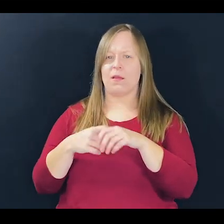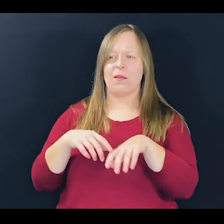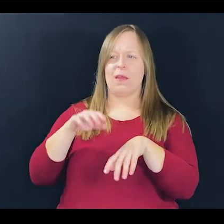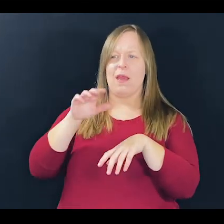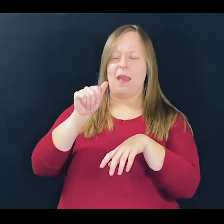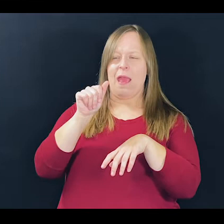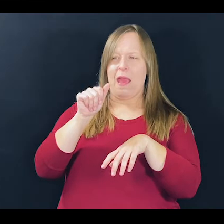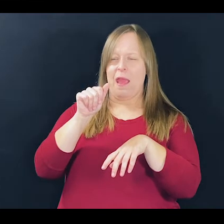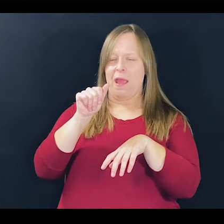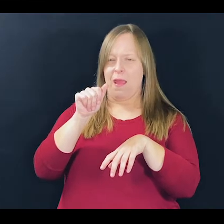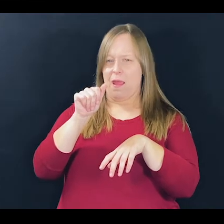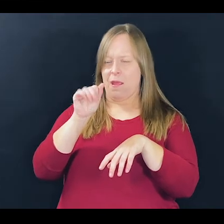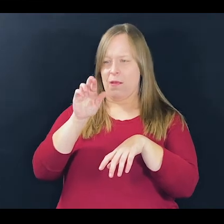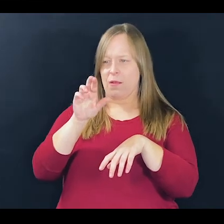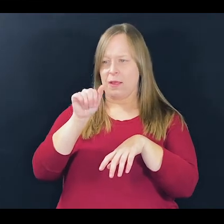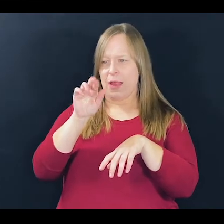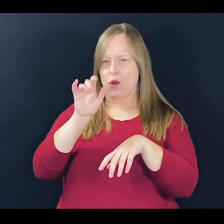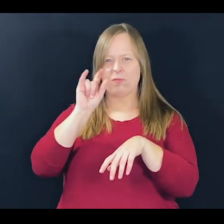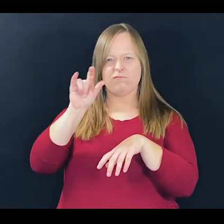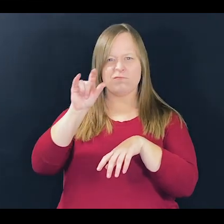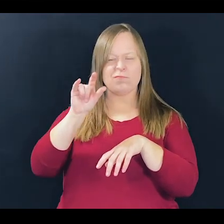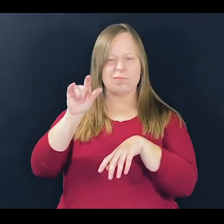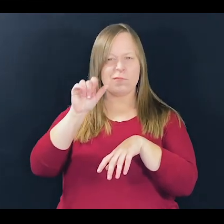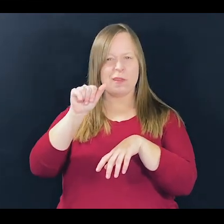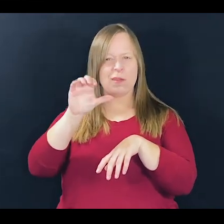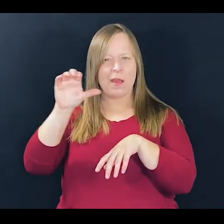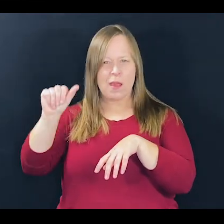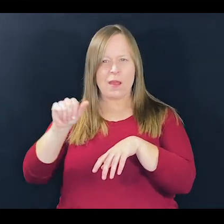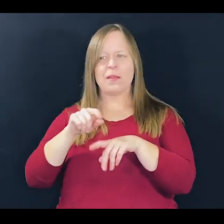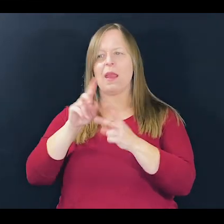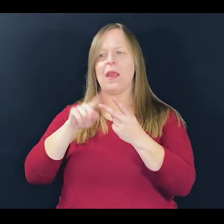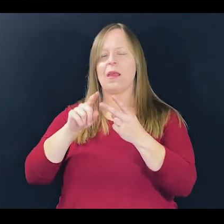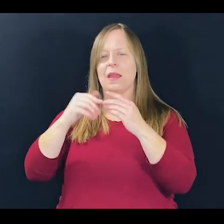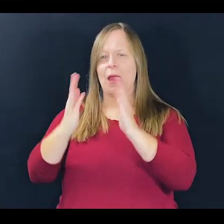Access Act and the Fair Housing Act? How did these two laws figure in?